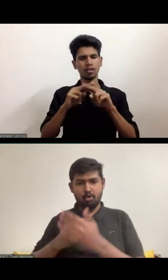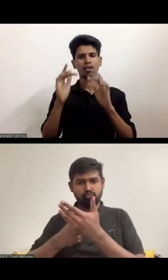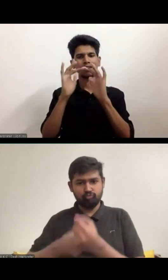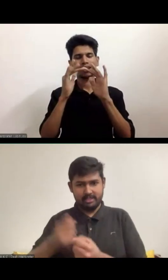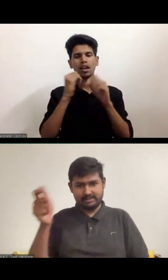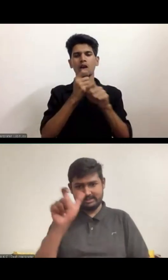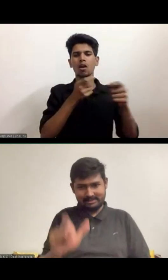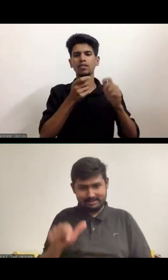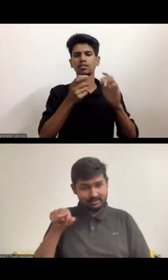Accessibility and Disability.